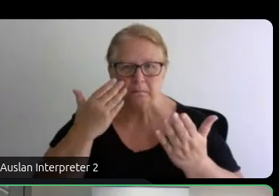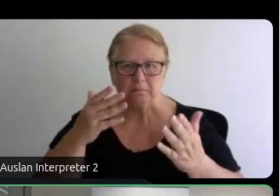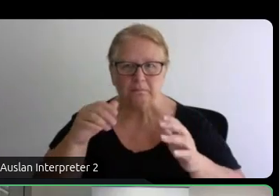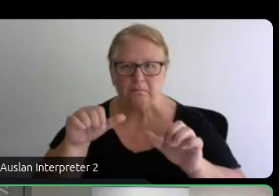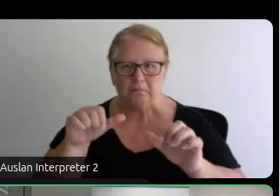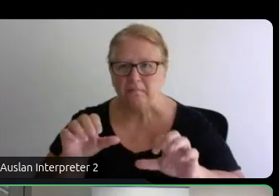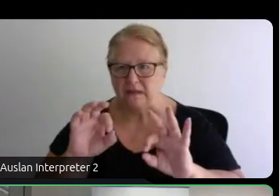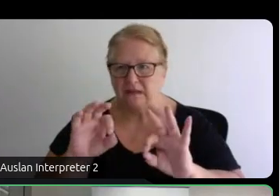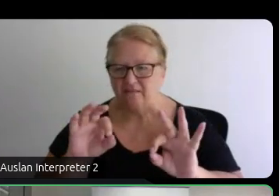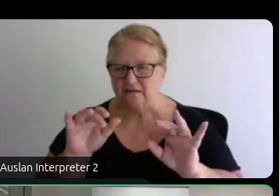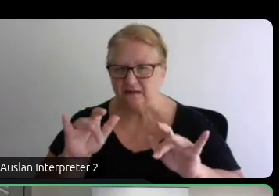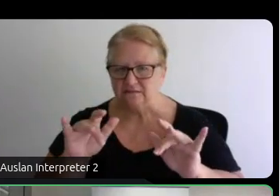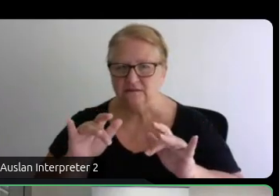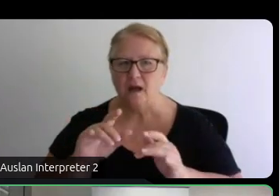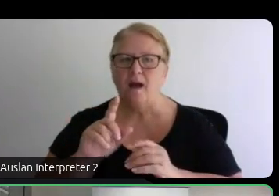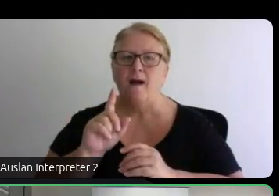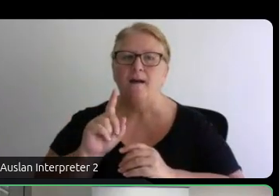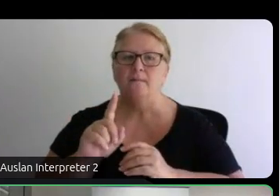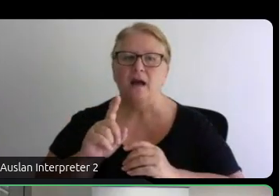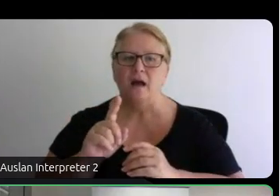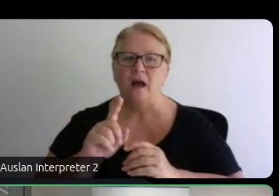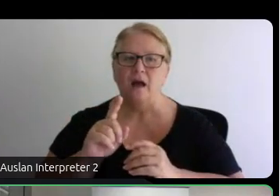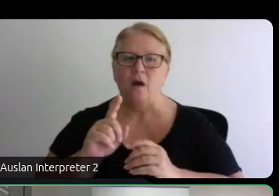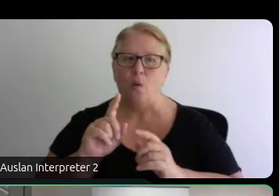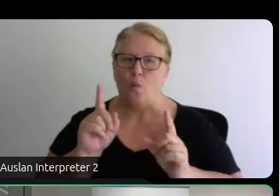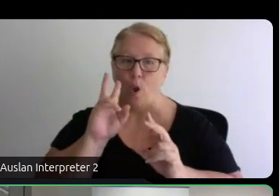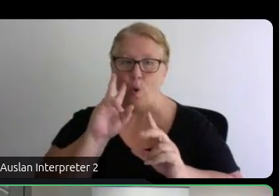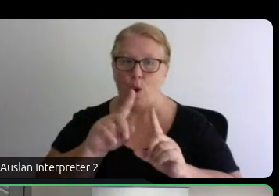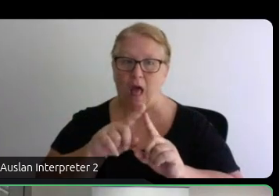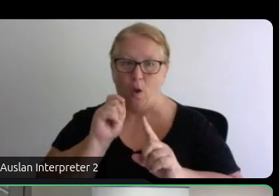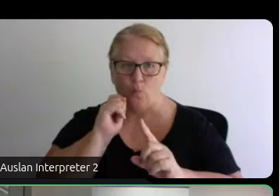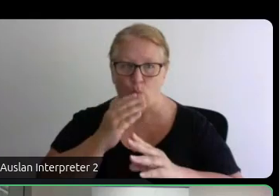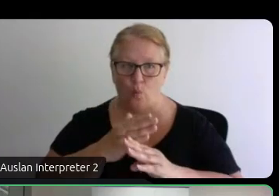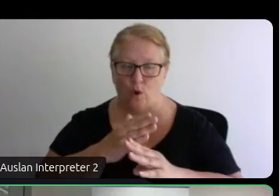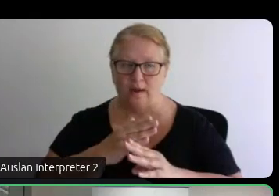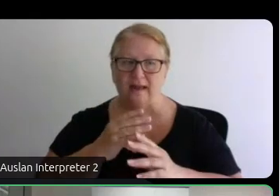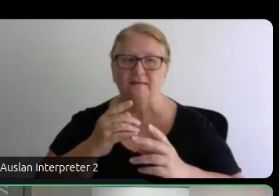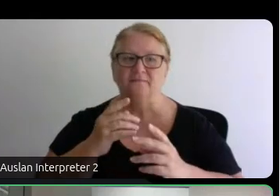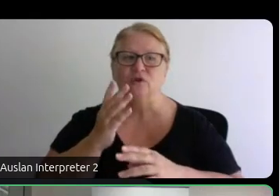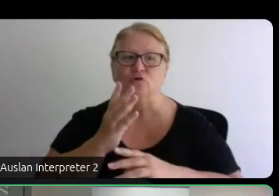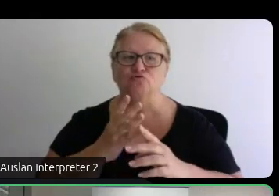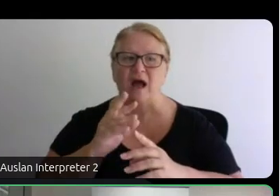but effectively, the way it looks like it will work is that instead of um assessing individual